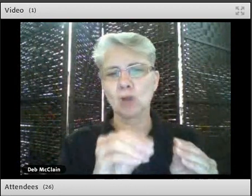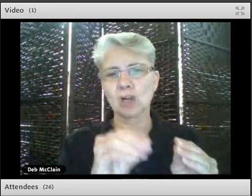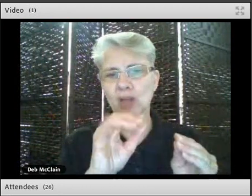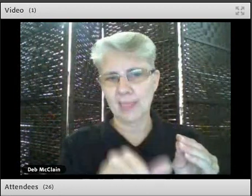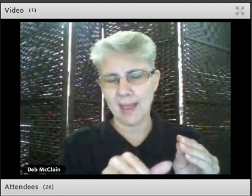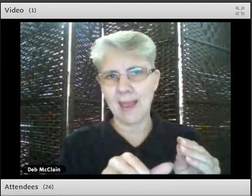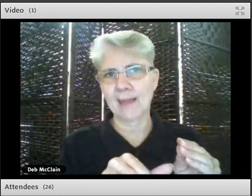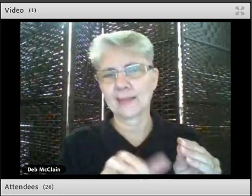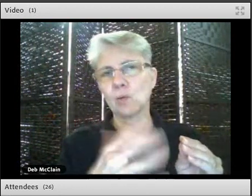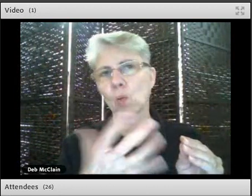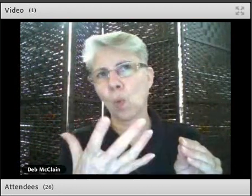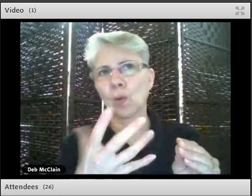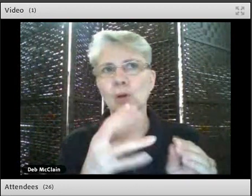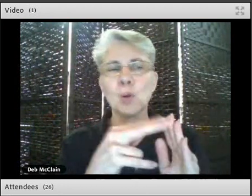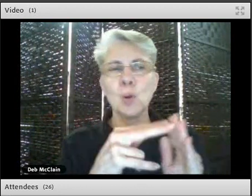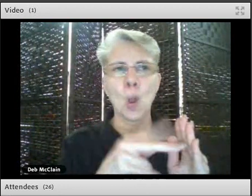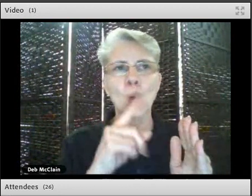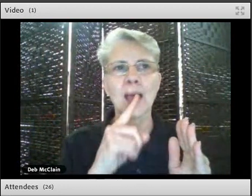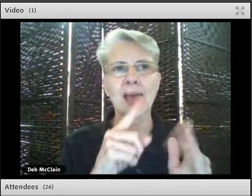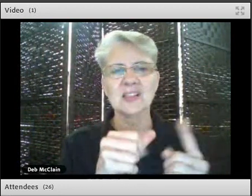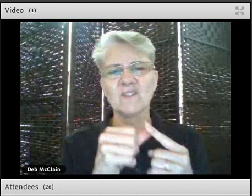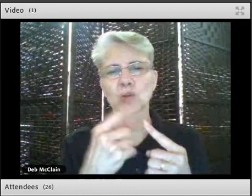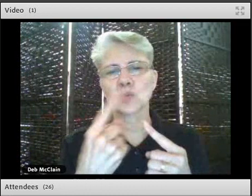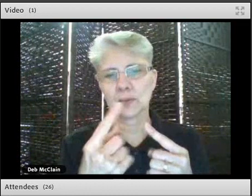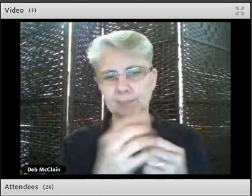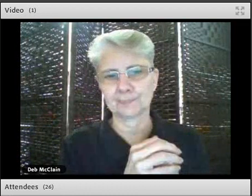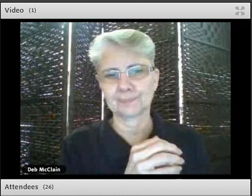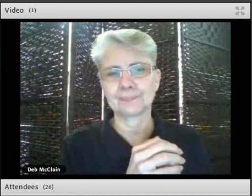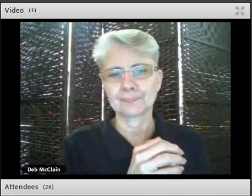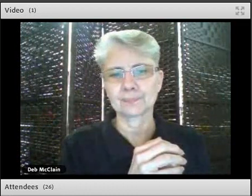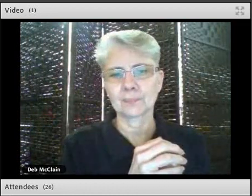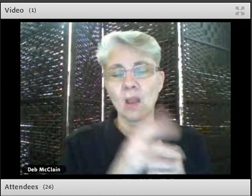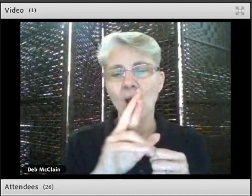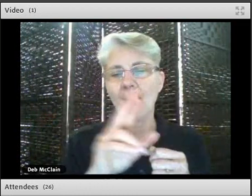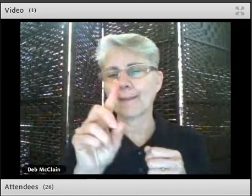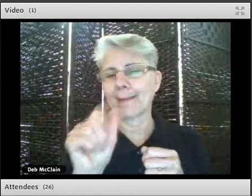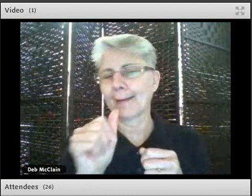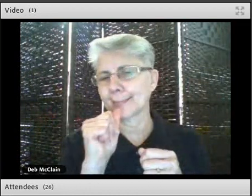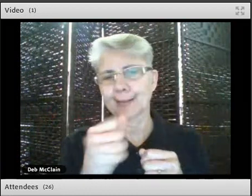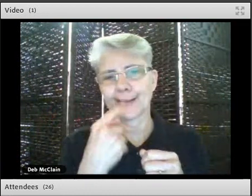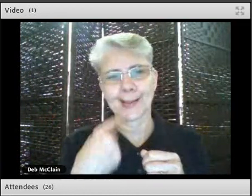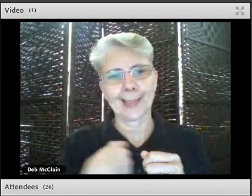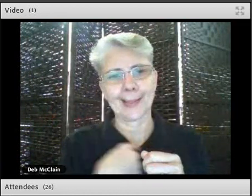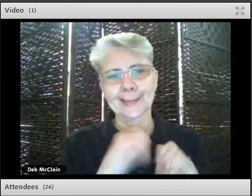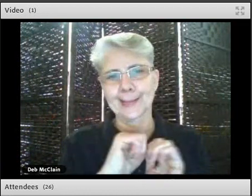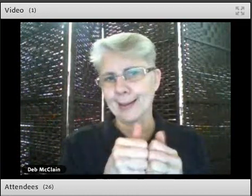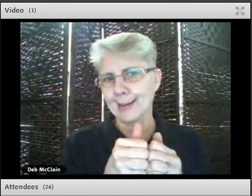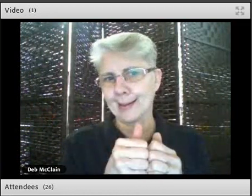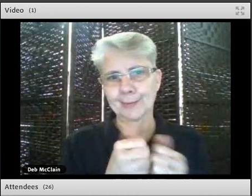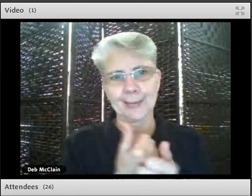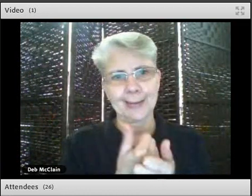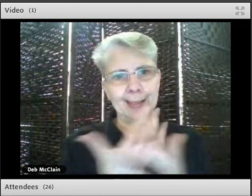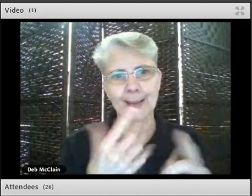And part of the reason for that is that the assumption is that all of these different data elements